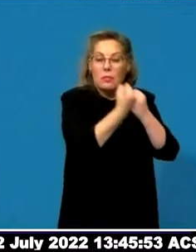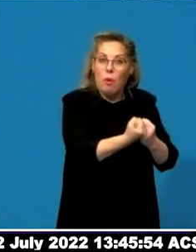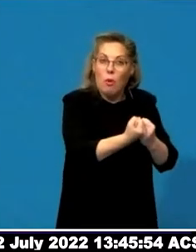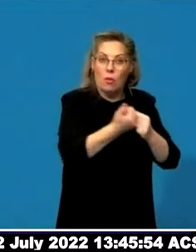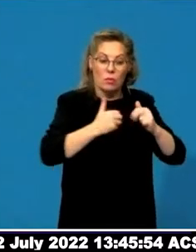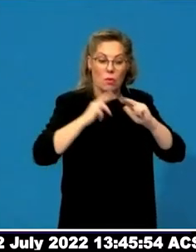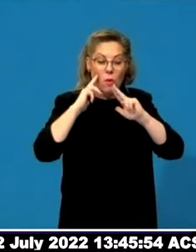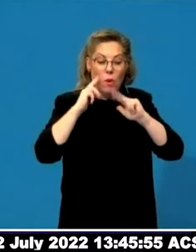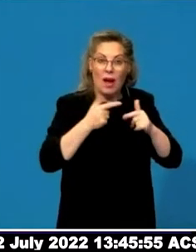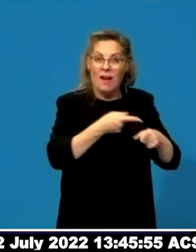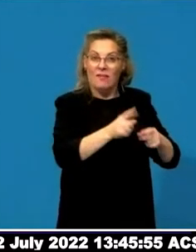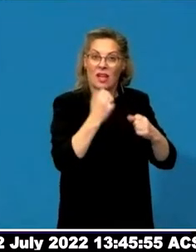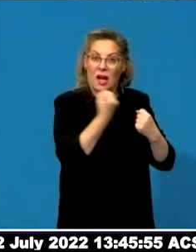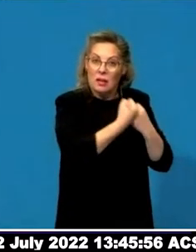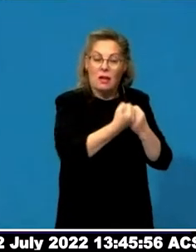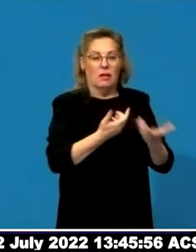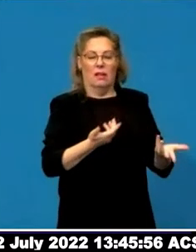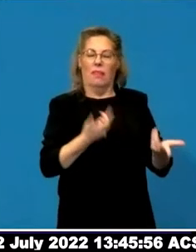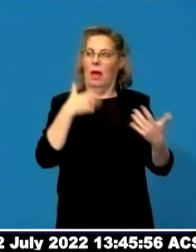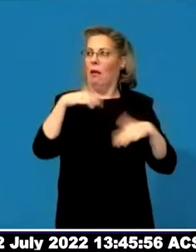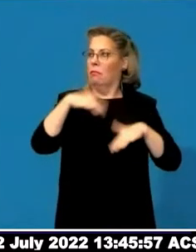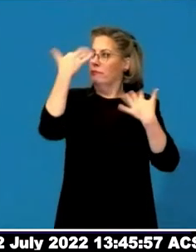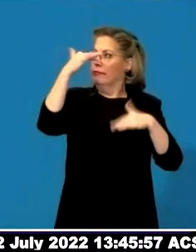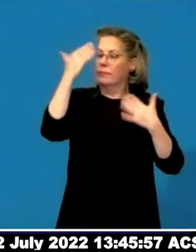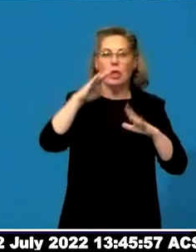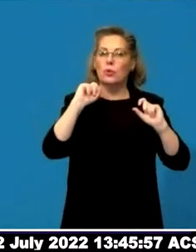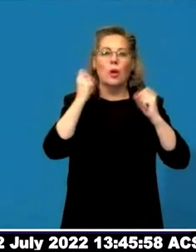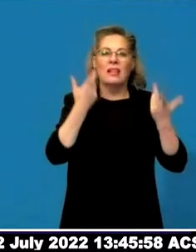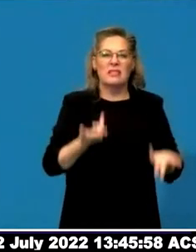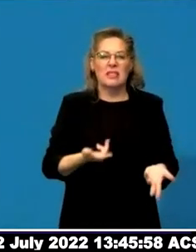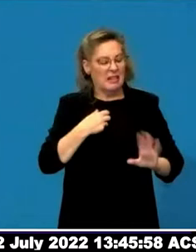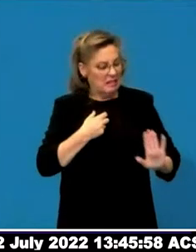and there's no help in that, you know.